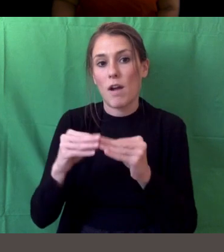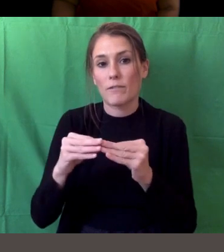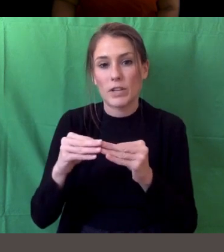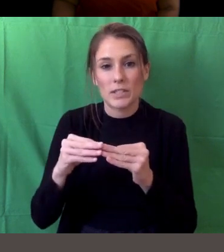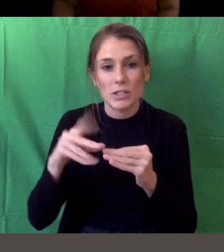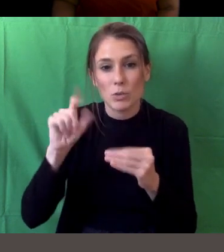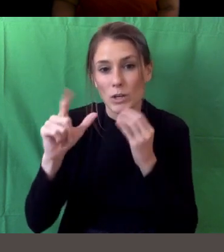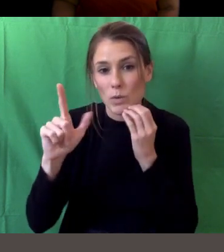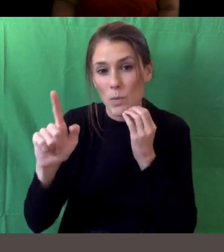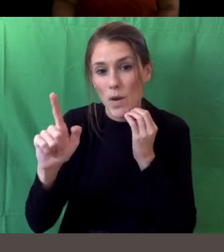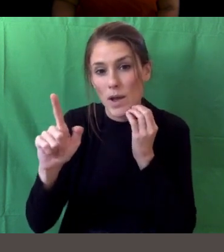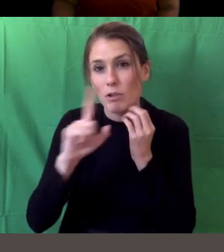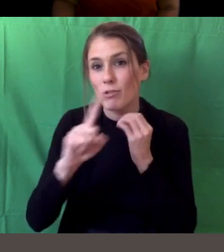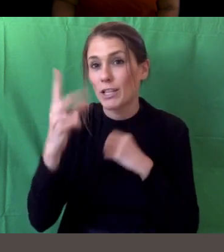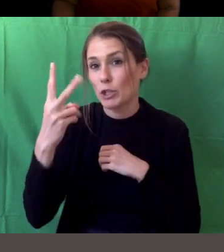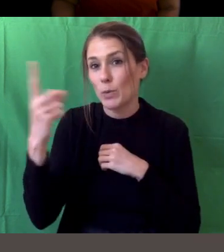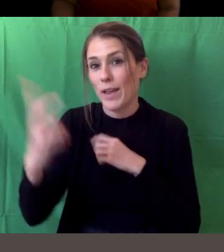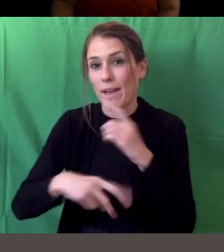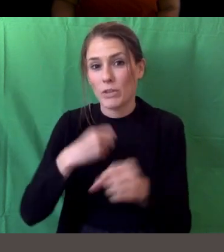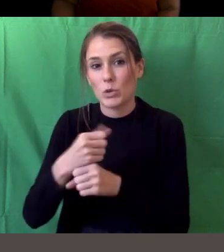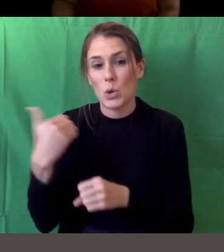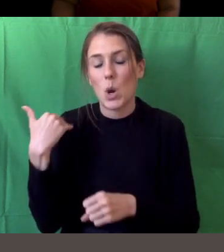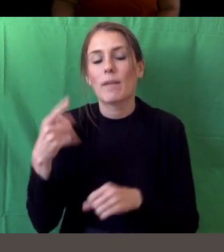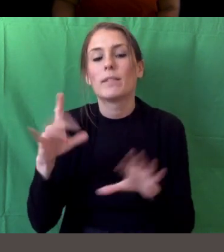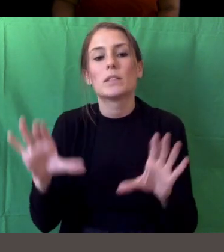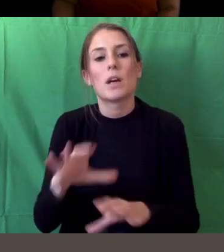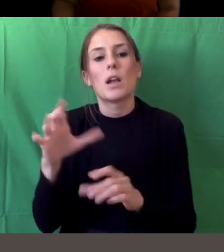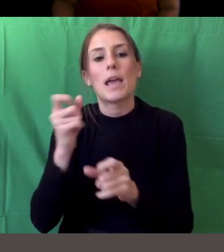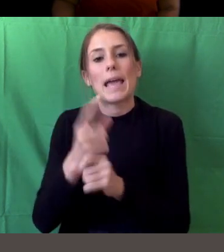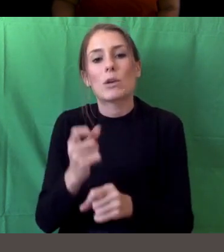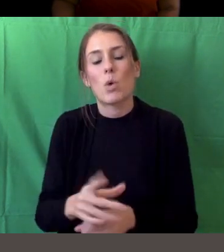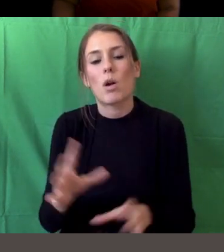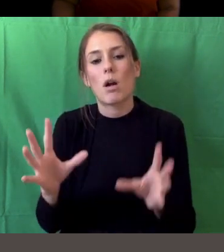So almost two and a half years ago, they have done annual conferences.